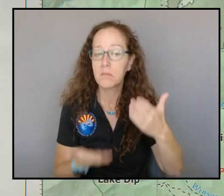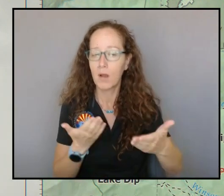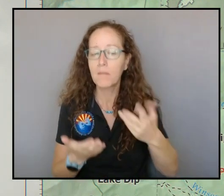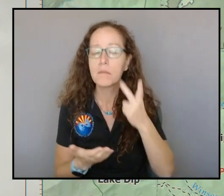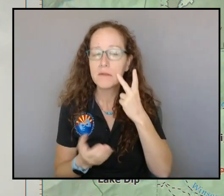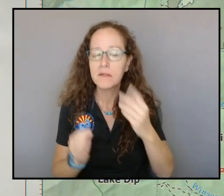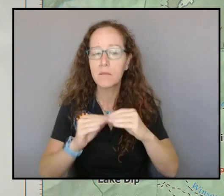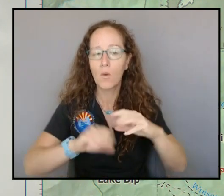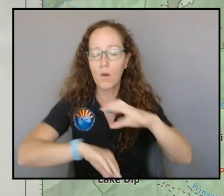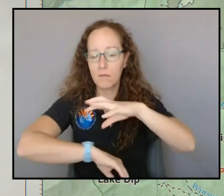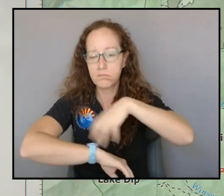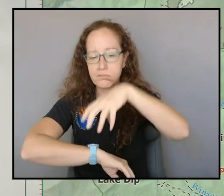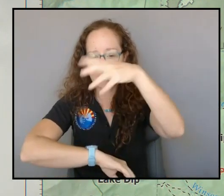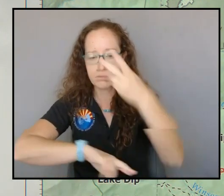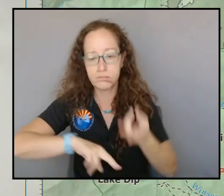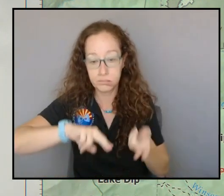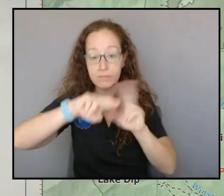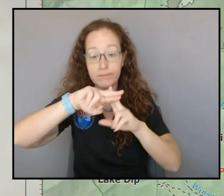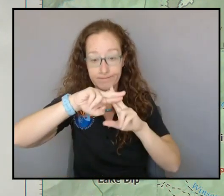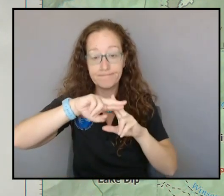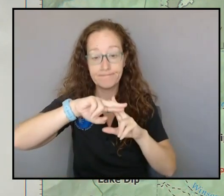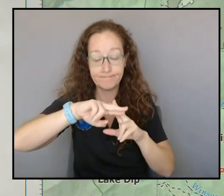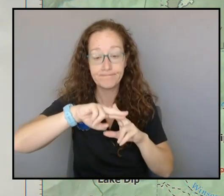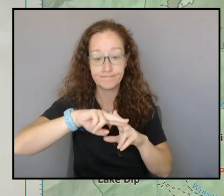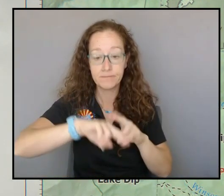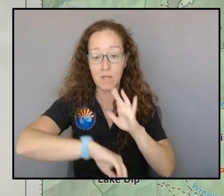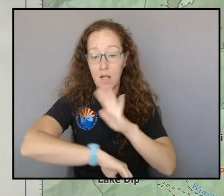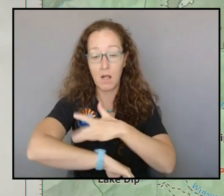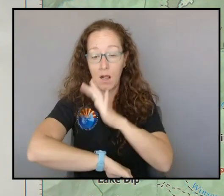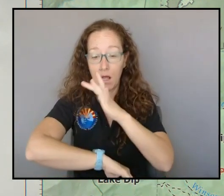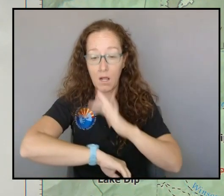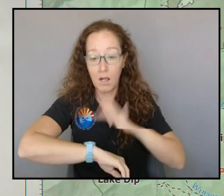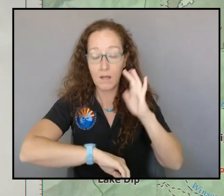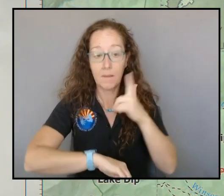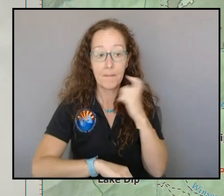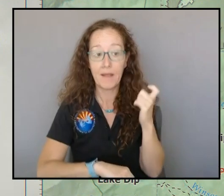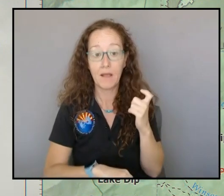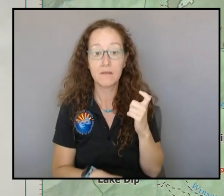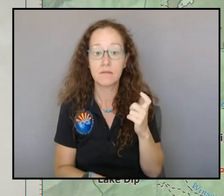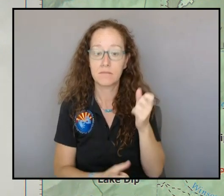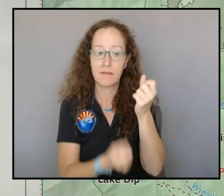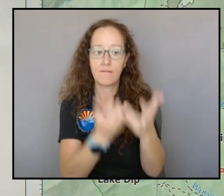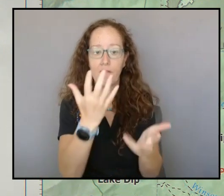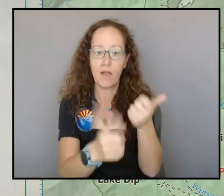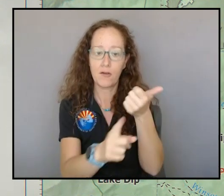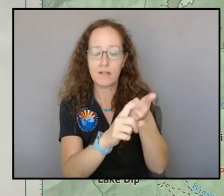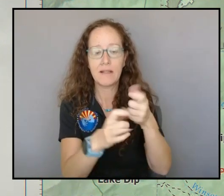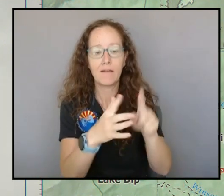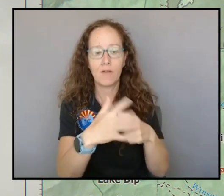that is the ignitions that have already-- not our ignitions-- but where the fire's already backed down into-- it's got the terrain,